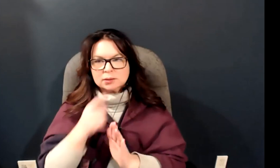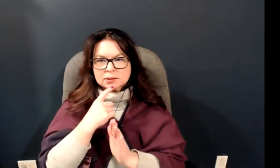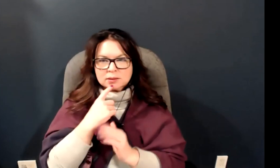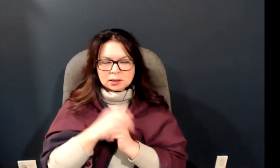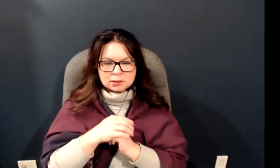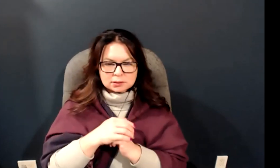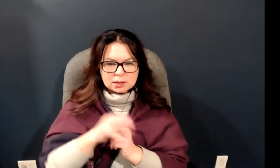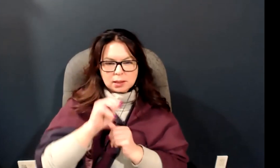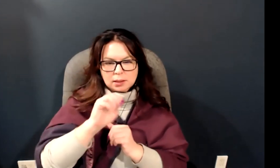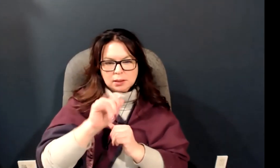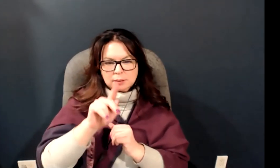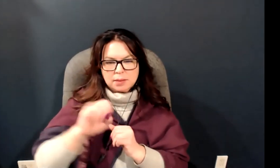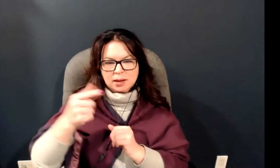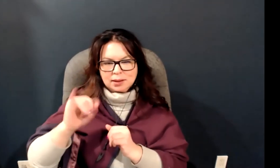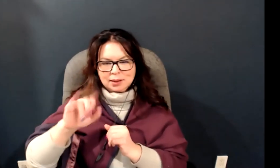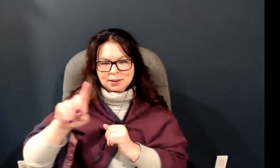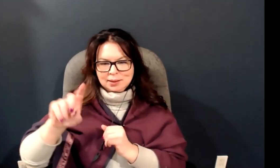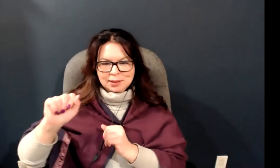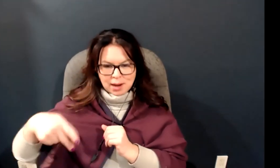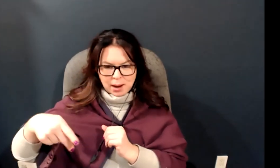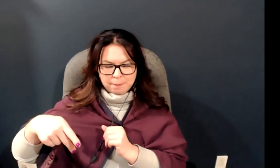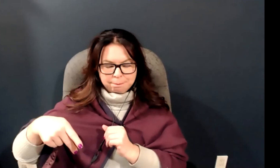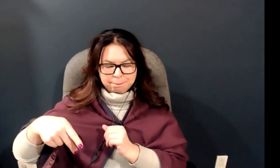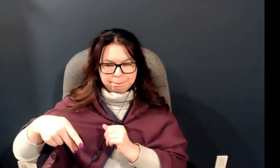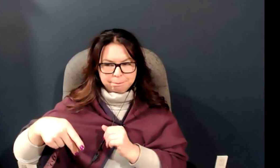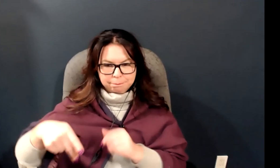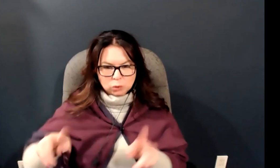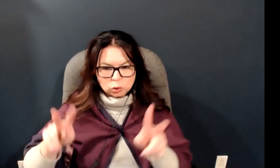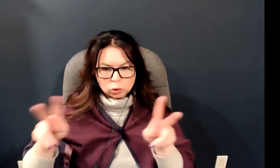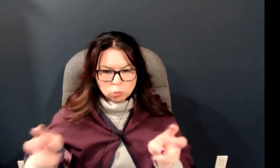prints, drawings, et cetera, that could be read as a comment on what is happening to,